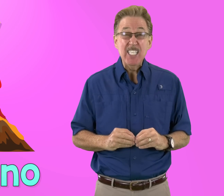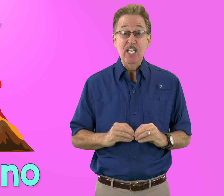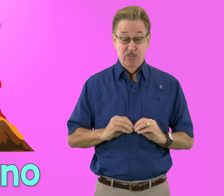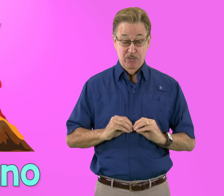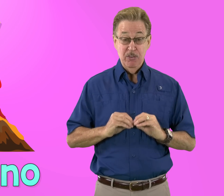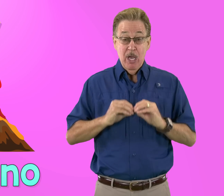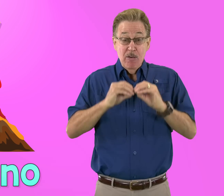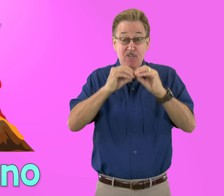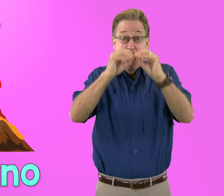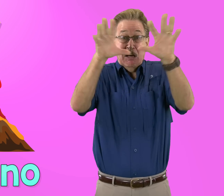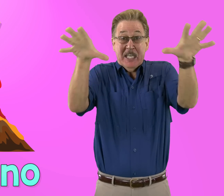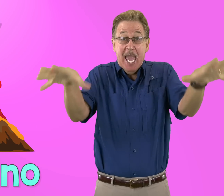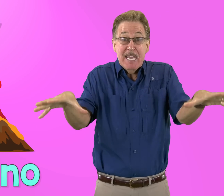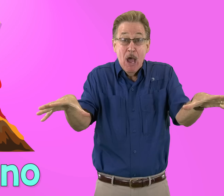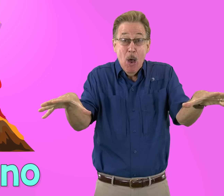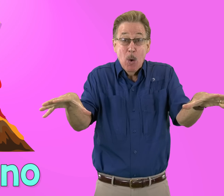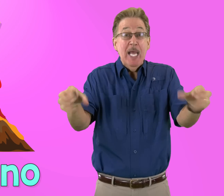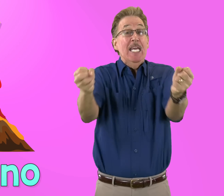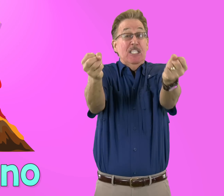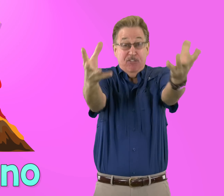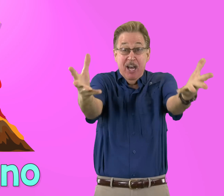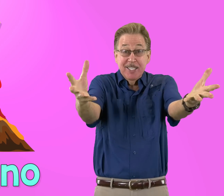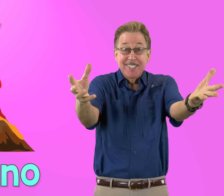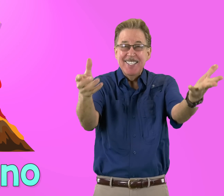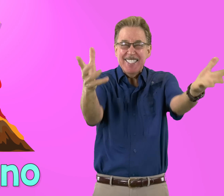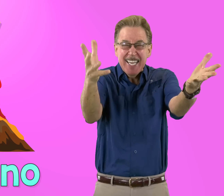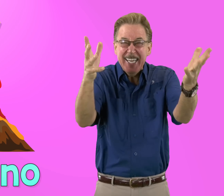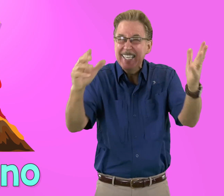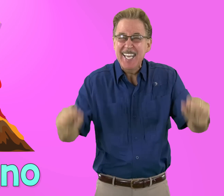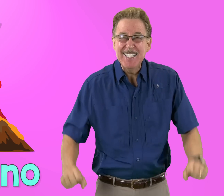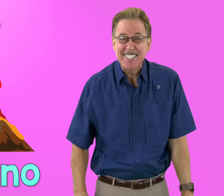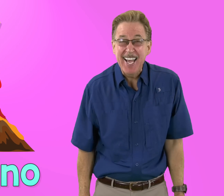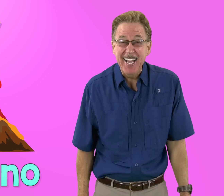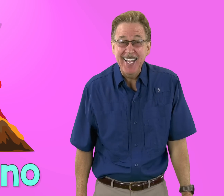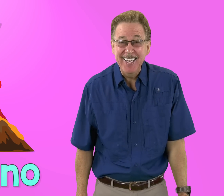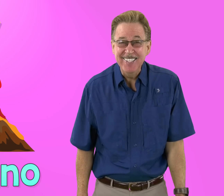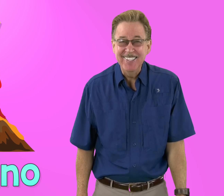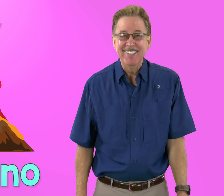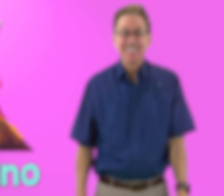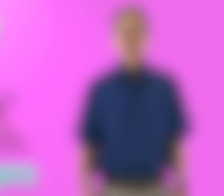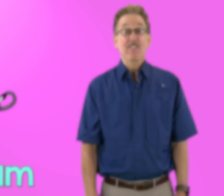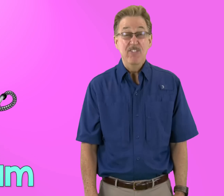V v says /v/ volcano It's fun to sing and sign